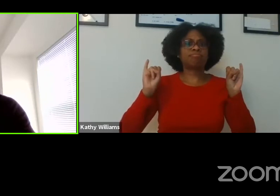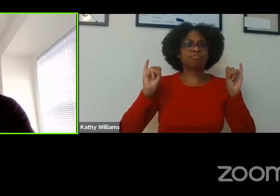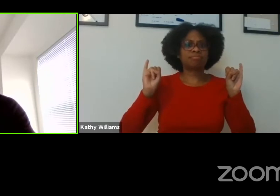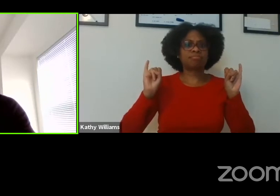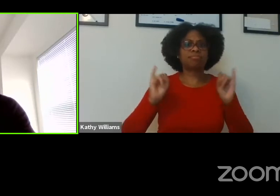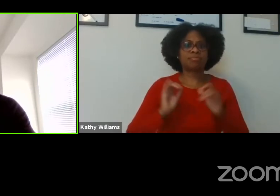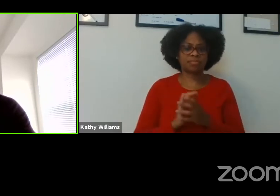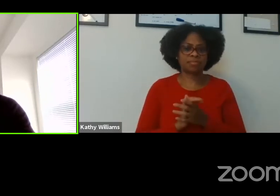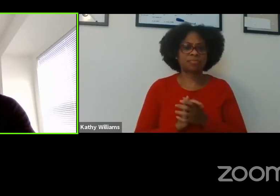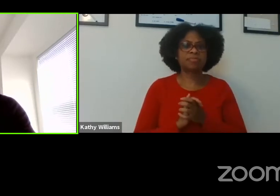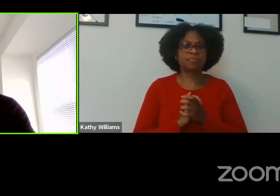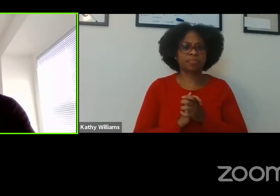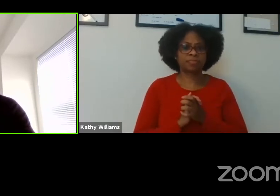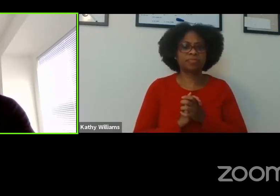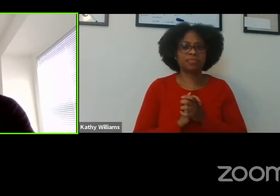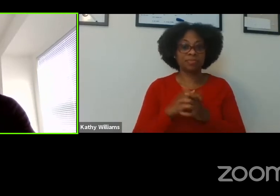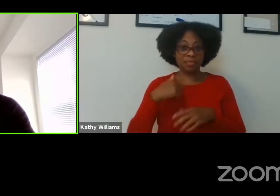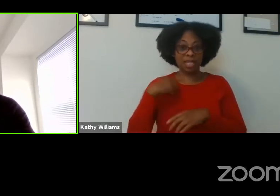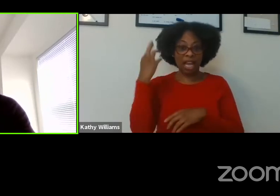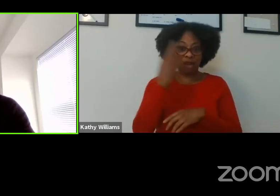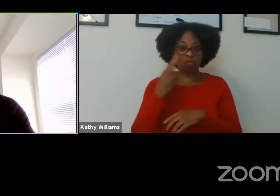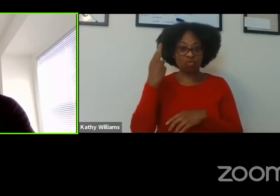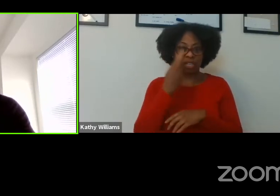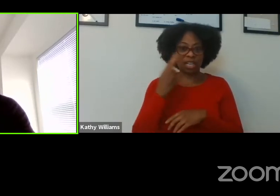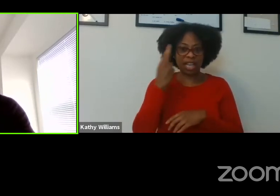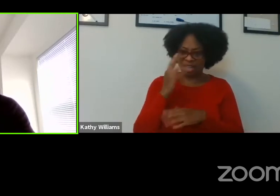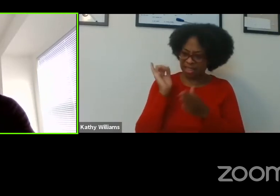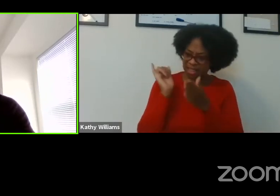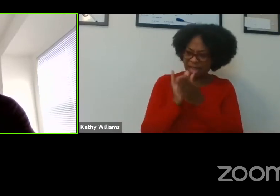I realized at that moment that